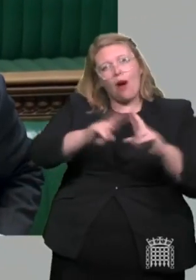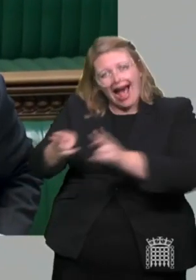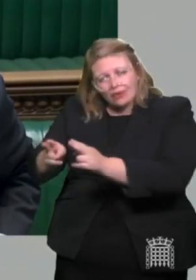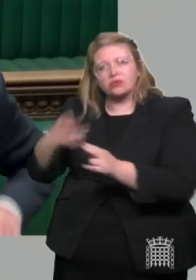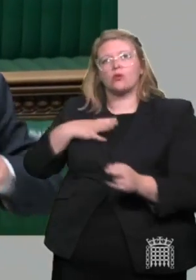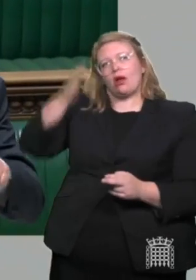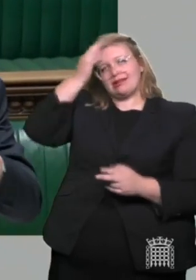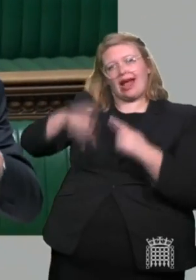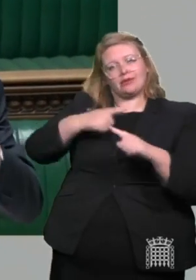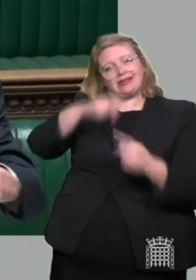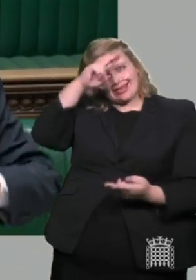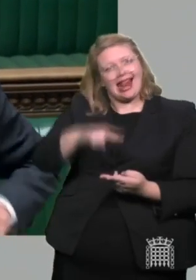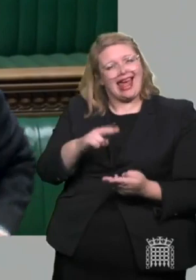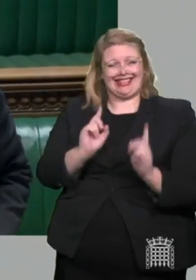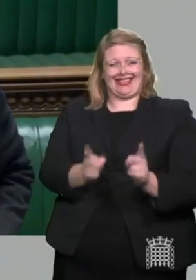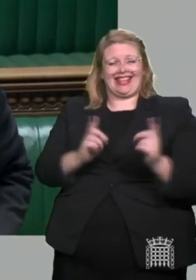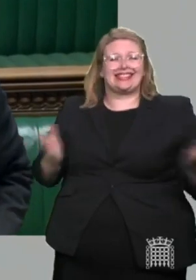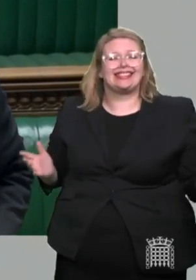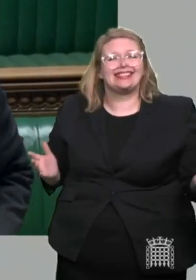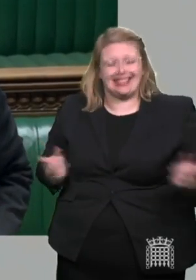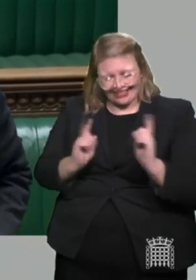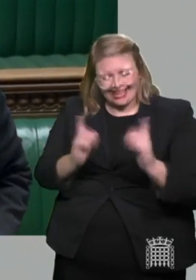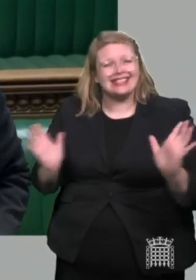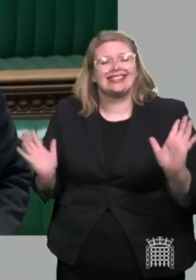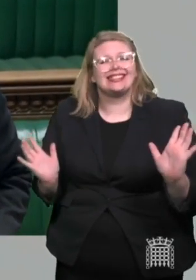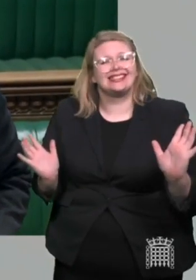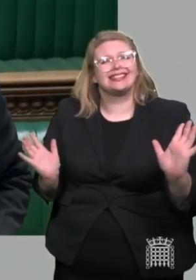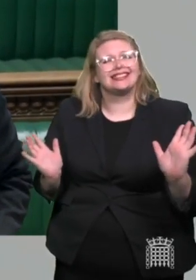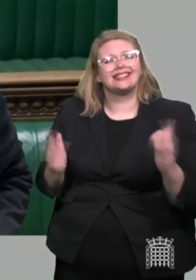we are doing. It is on that basis that I think people are going to judge our parties on 6 May.